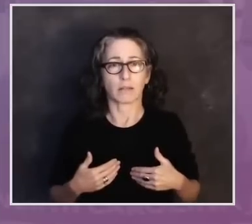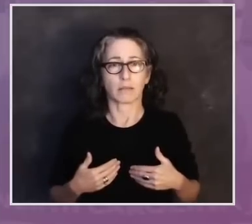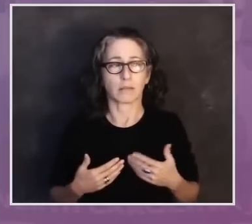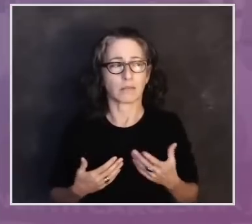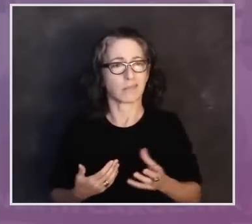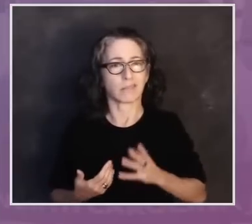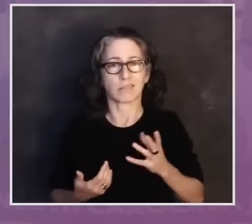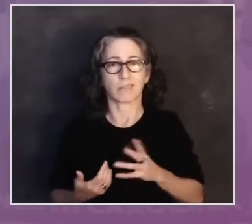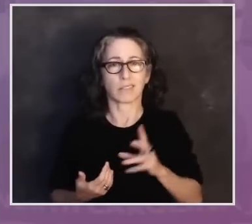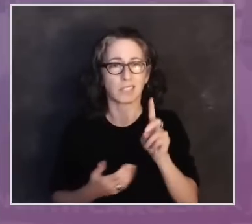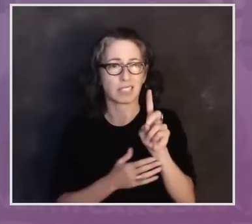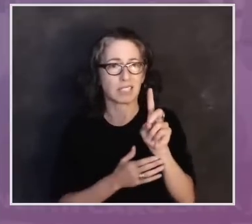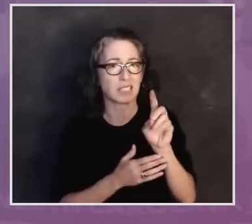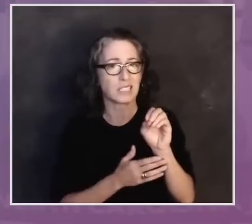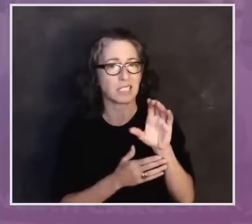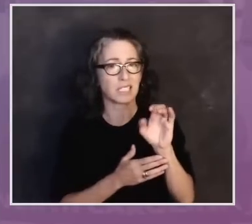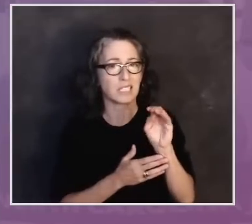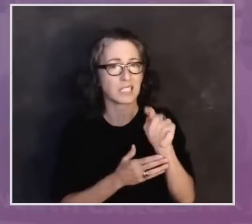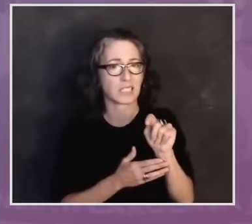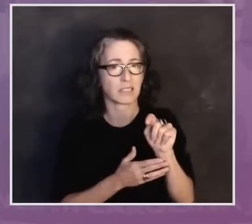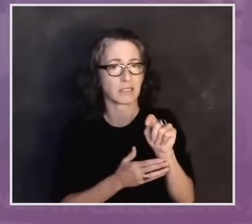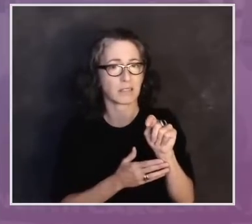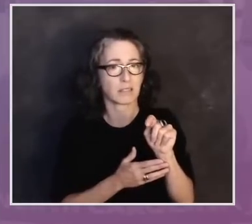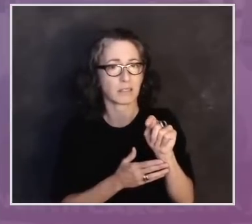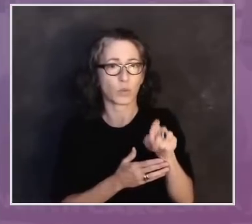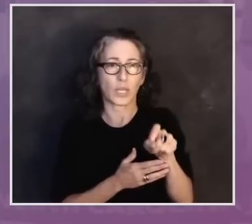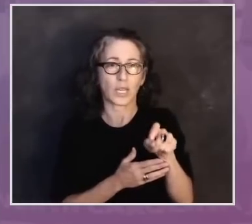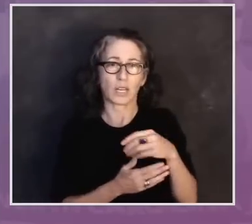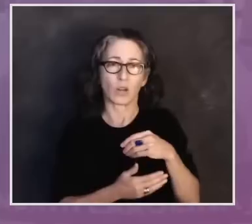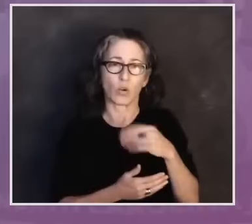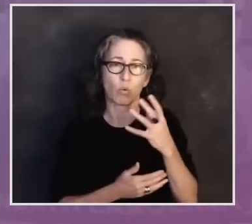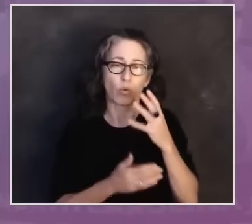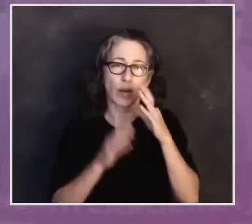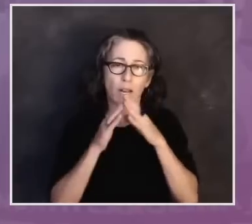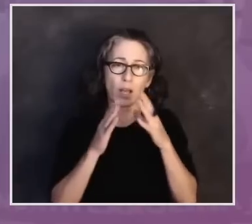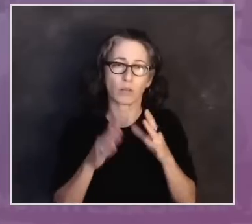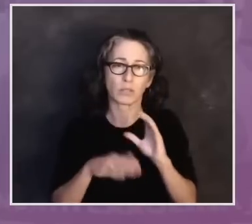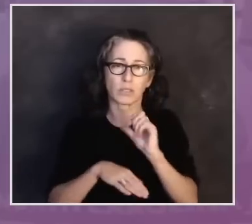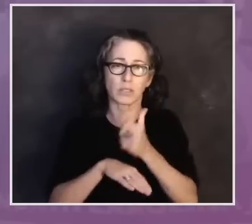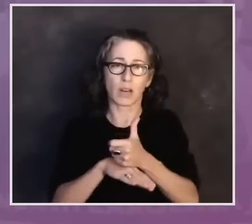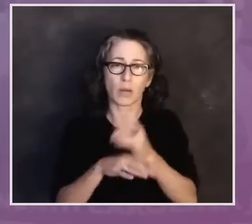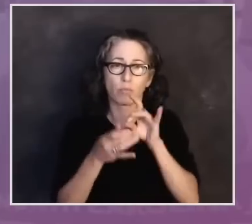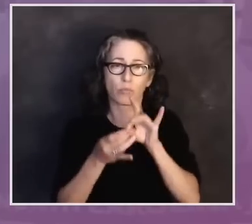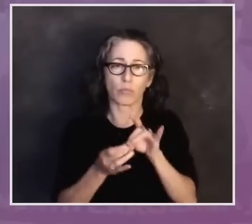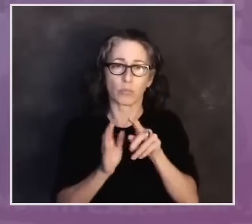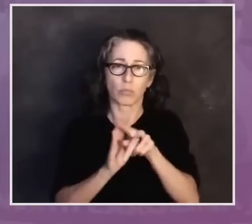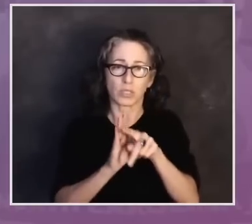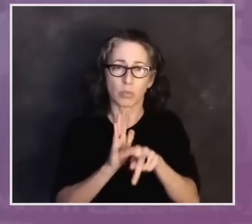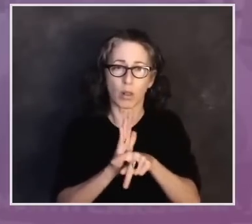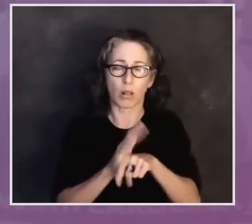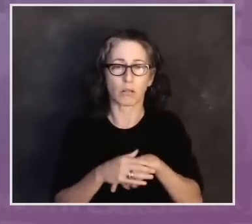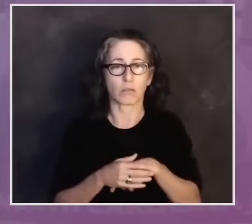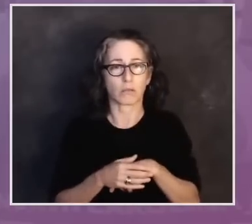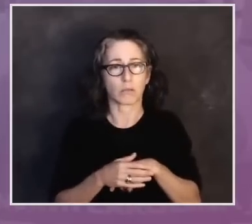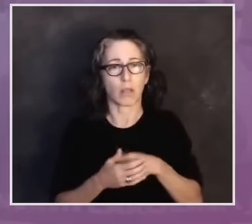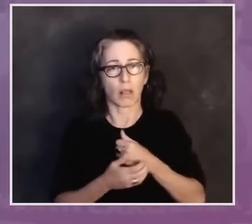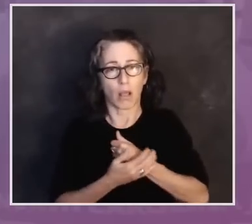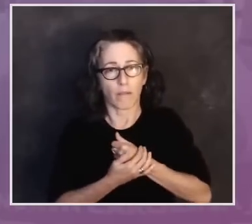THINGS THAT ARE HUMANE AND THINGS THAT ARE JUST DECENT. WE NEED A HOUSE THAT'S DECENT.